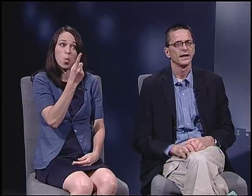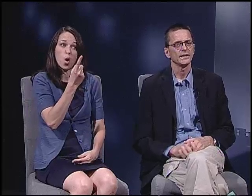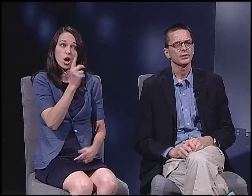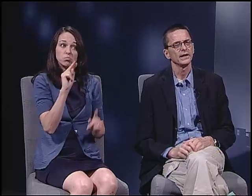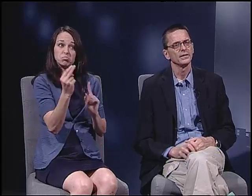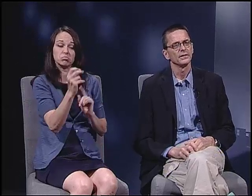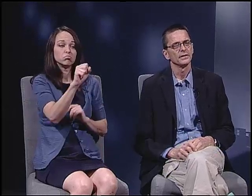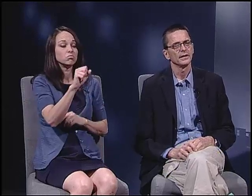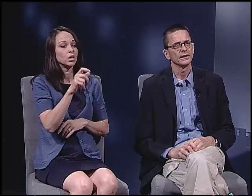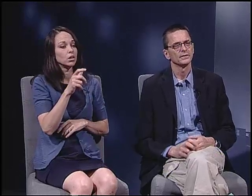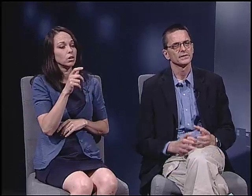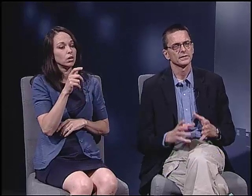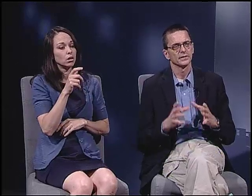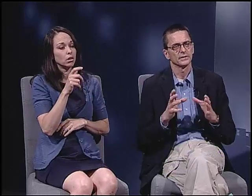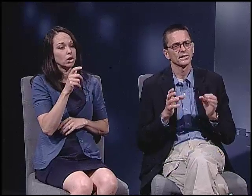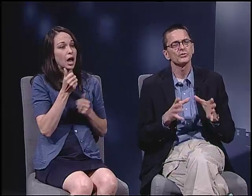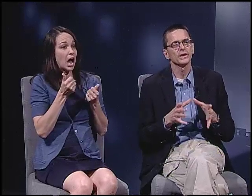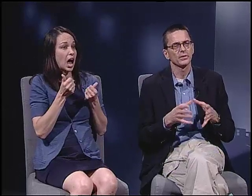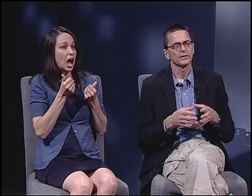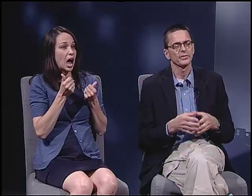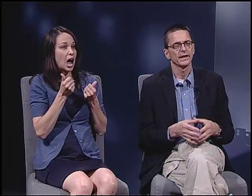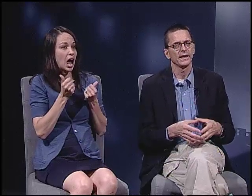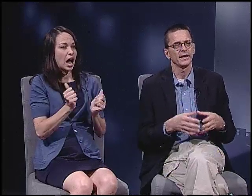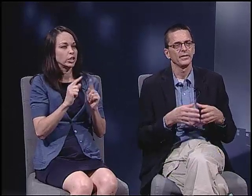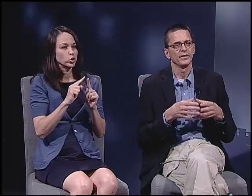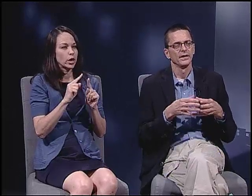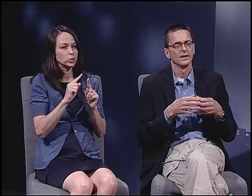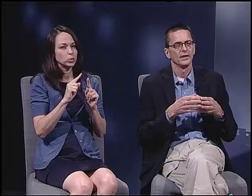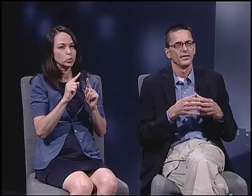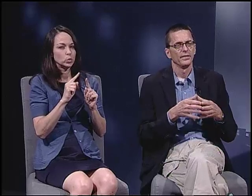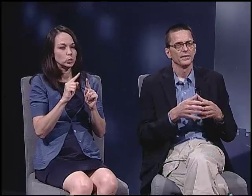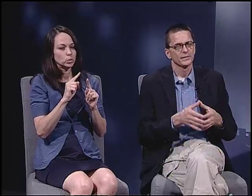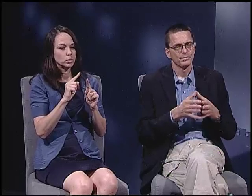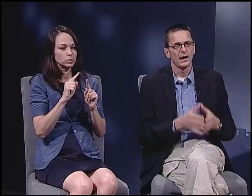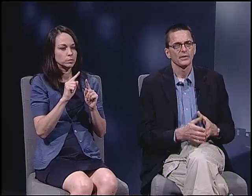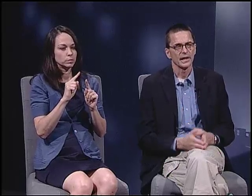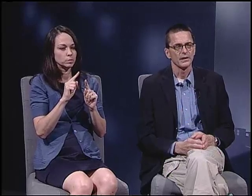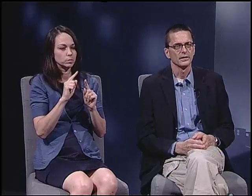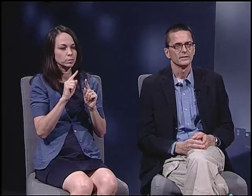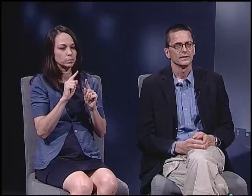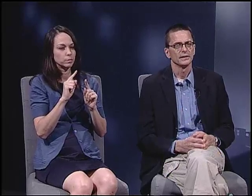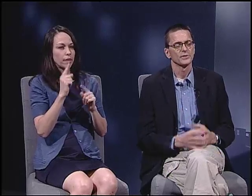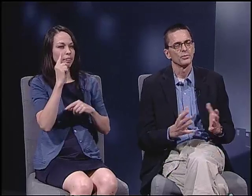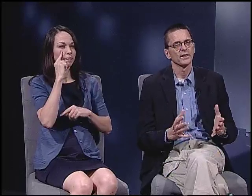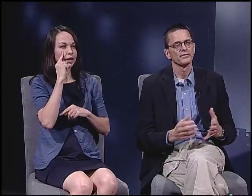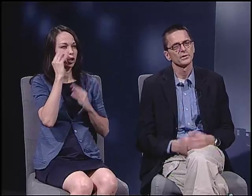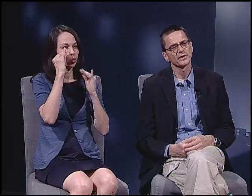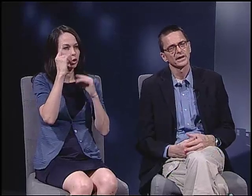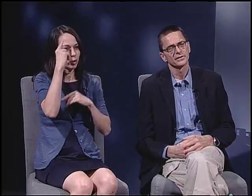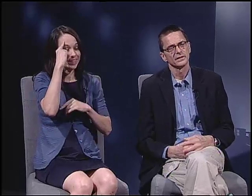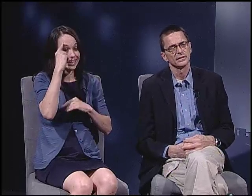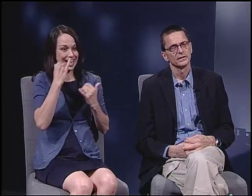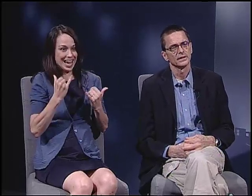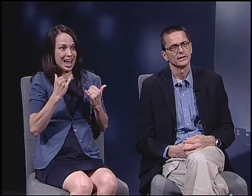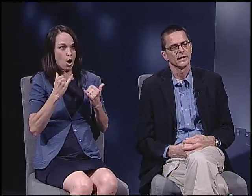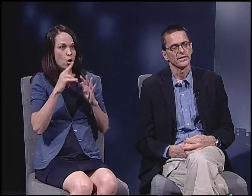I try and situate critical thinking in this modern era. So one of the first things that I think is important